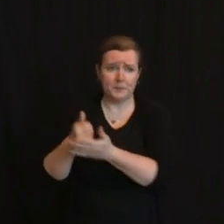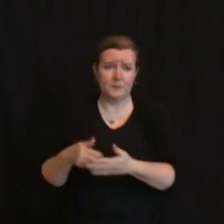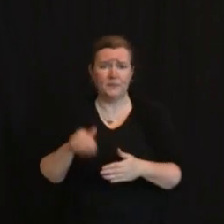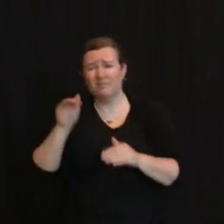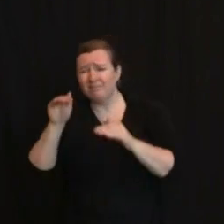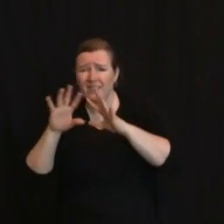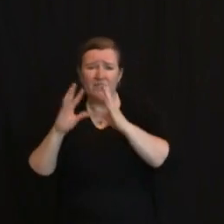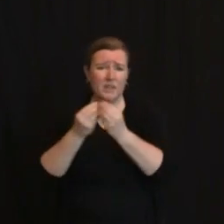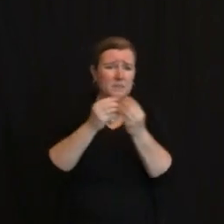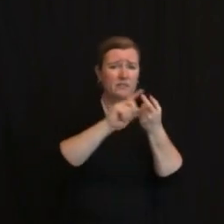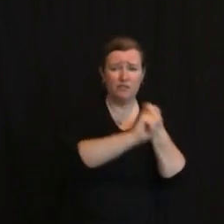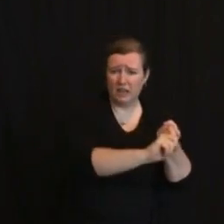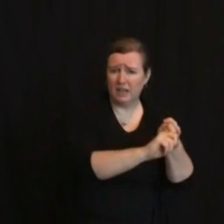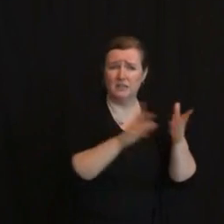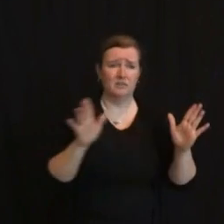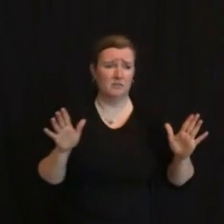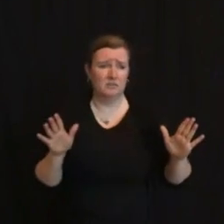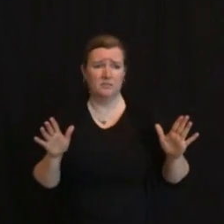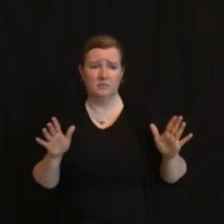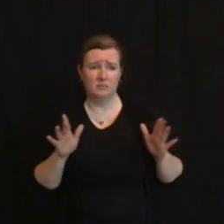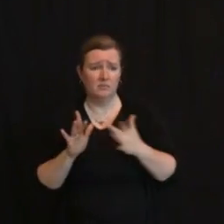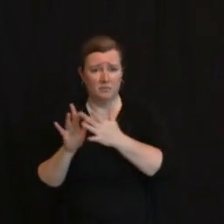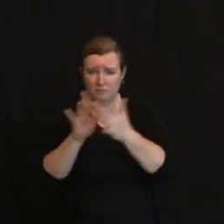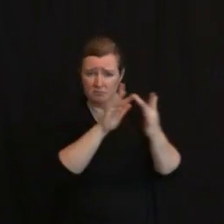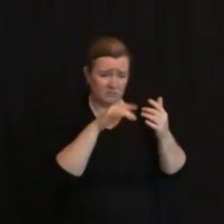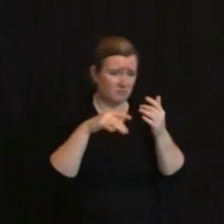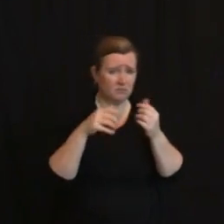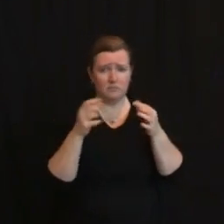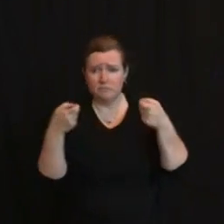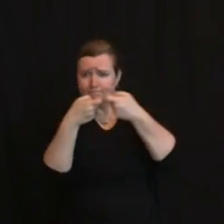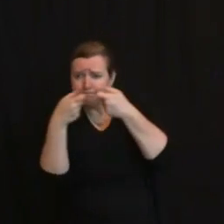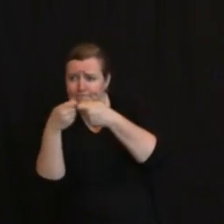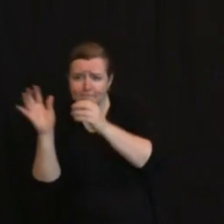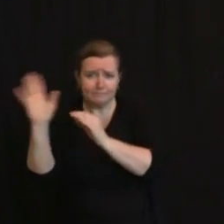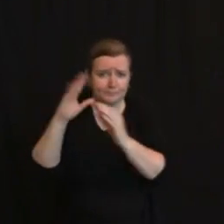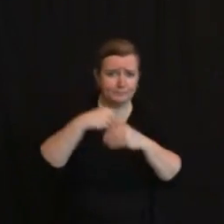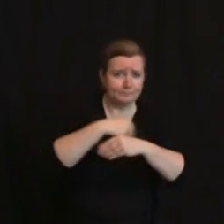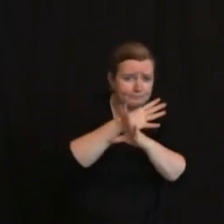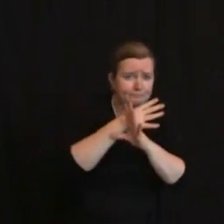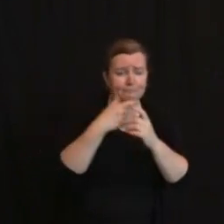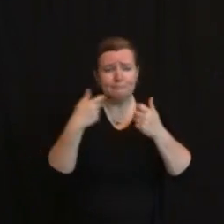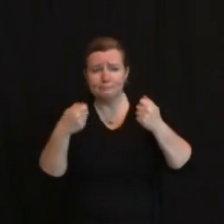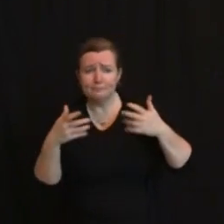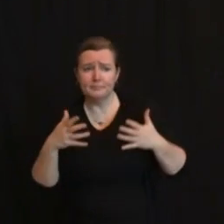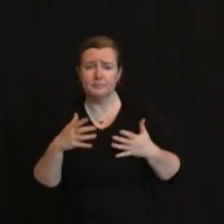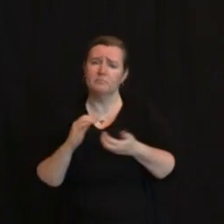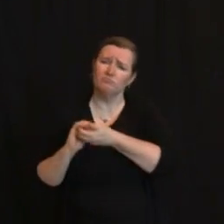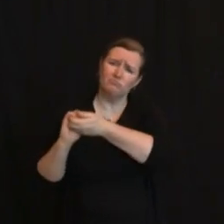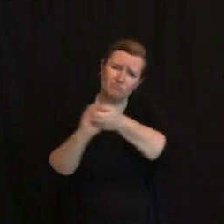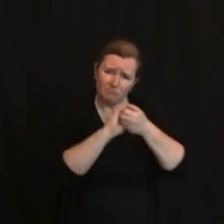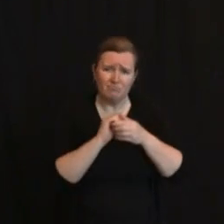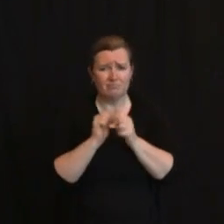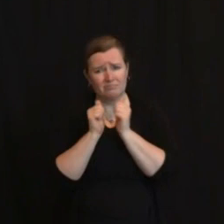PLEASE REACH FOURTH HELP. TAKE TIME TO REACH OUT TO YOUR LOVED ONES. CHECK IN WITH ONE ANOTHER.